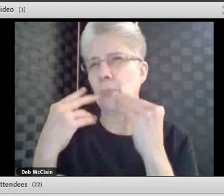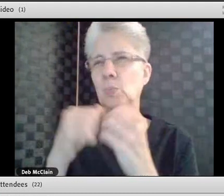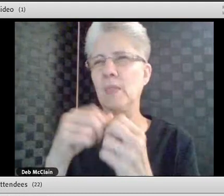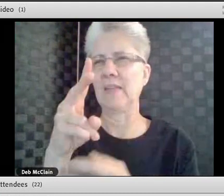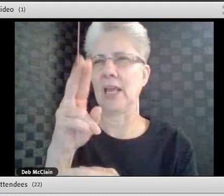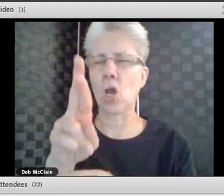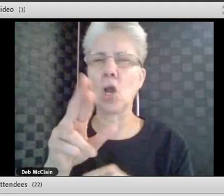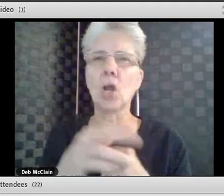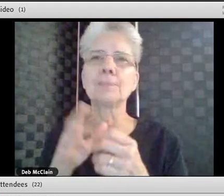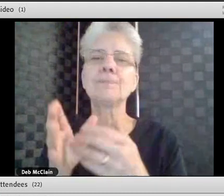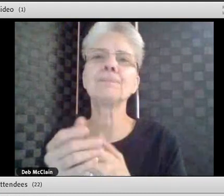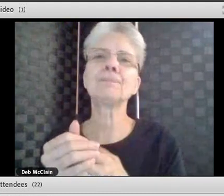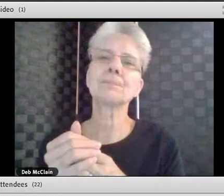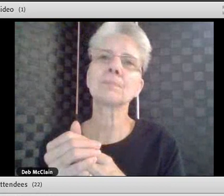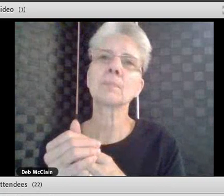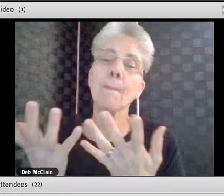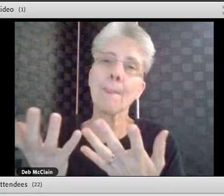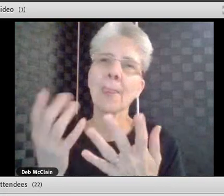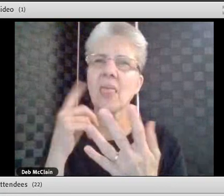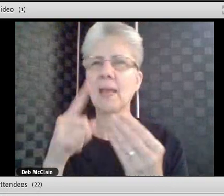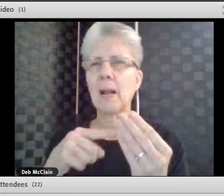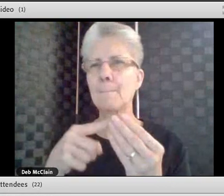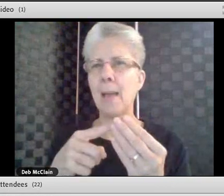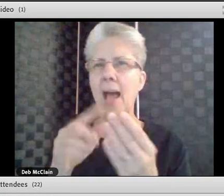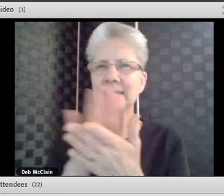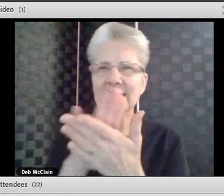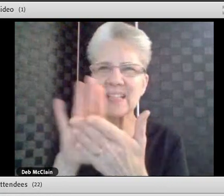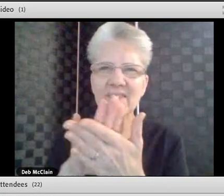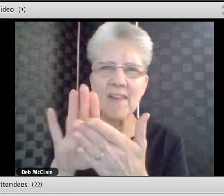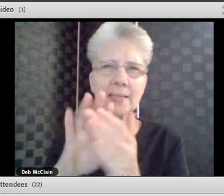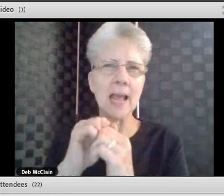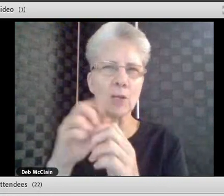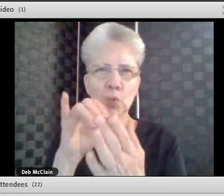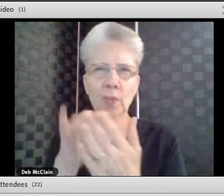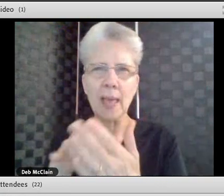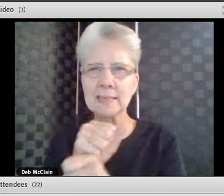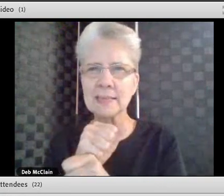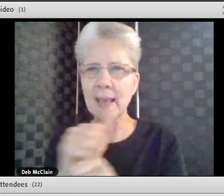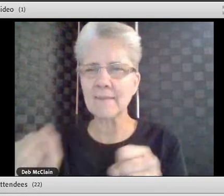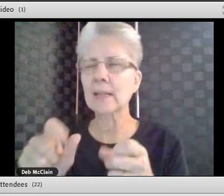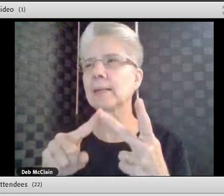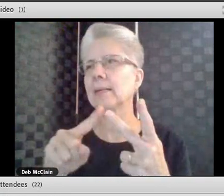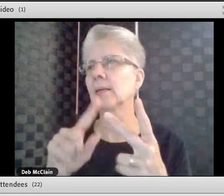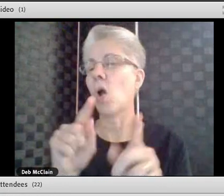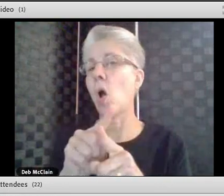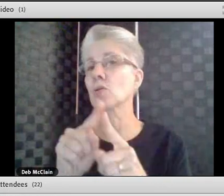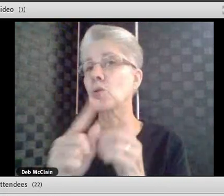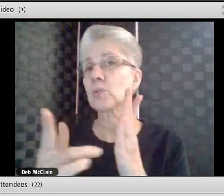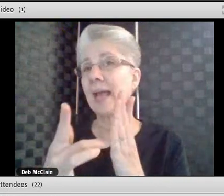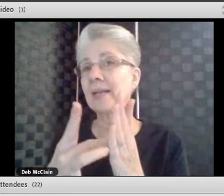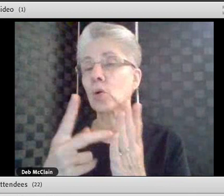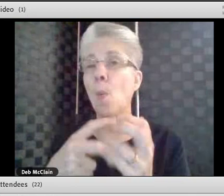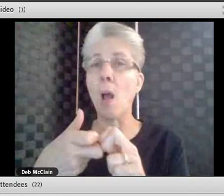who don't have a lot of experience with VR, again, thinking about disinfecting, how are you going to do that safely,